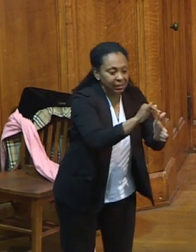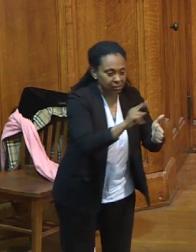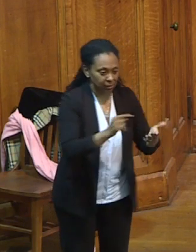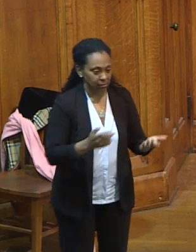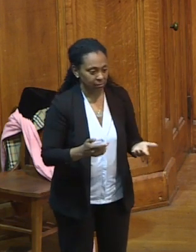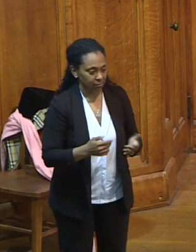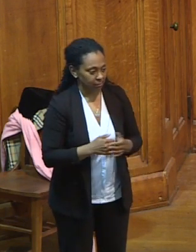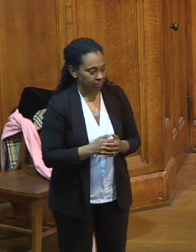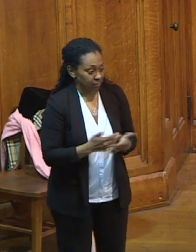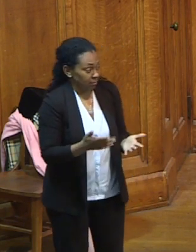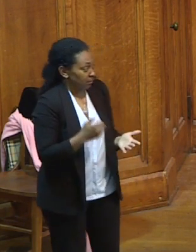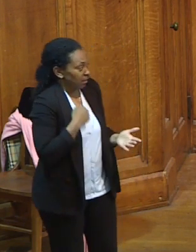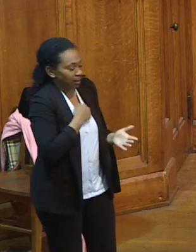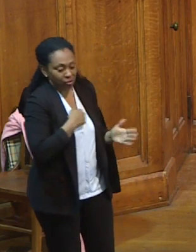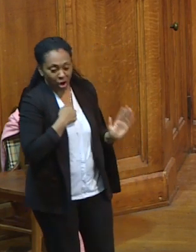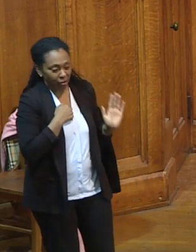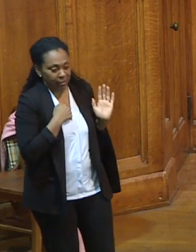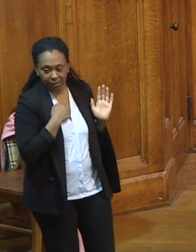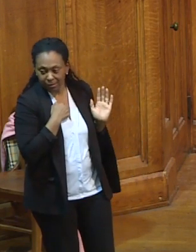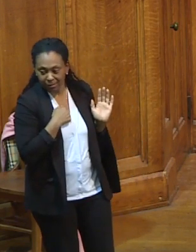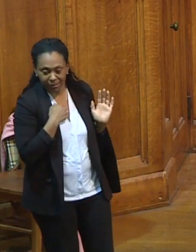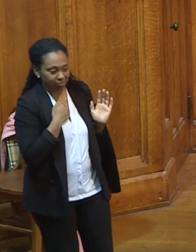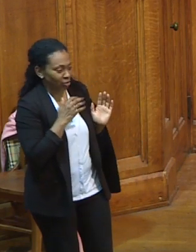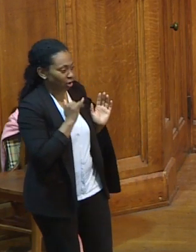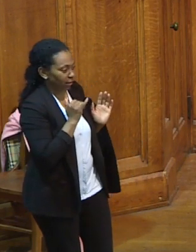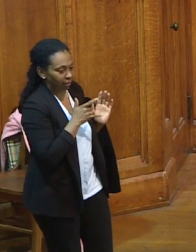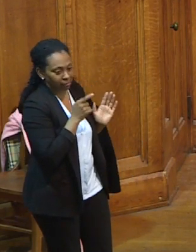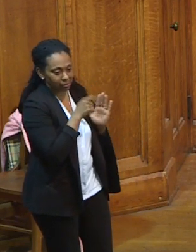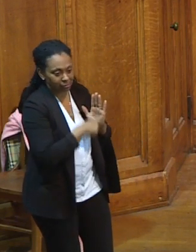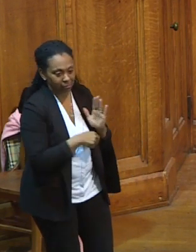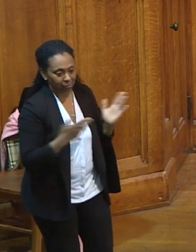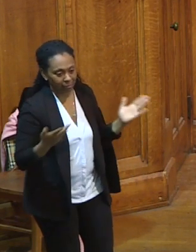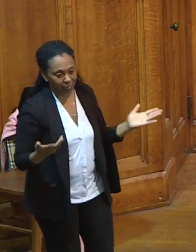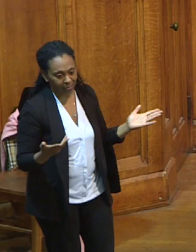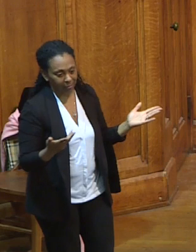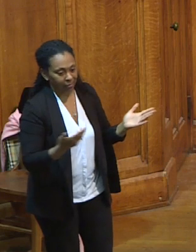Sorry, that's so much. [Interpreter] Wow.